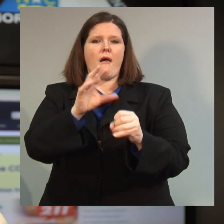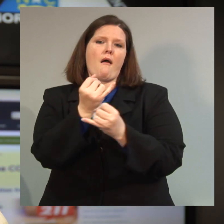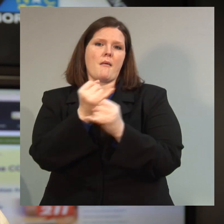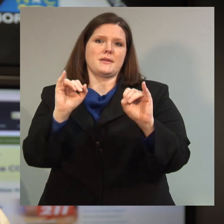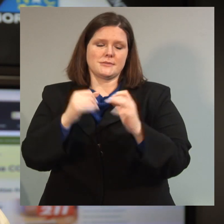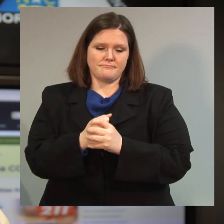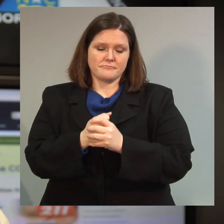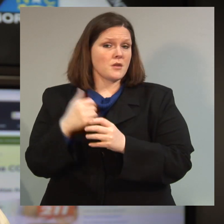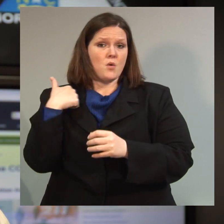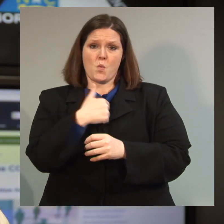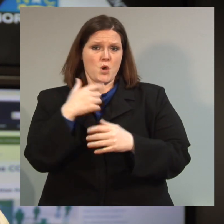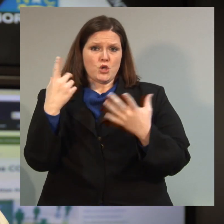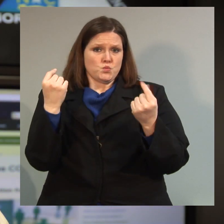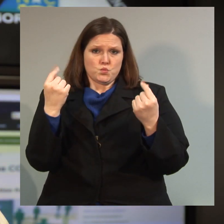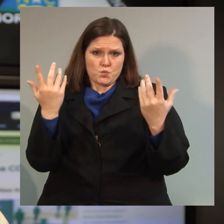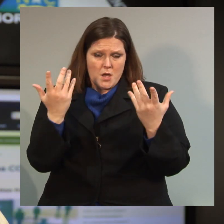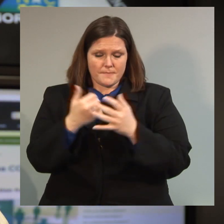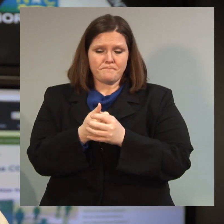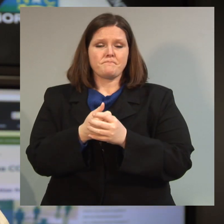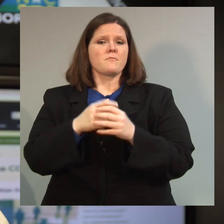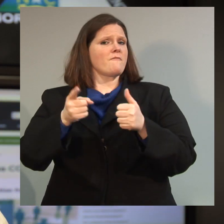First, we have made significant policy changes.